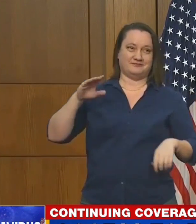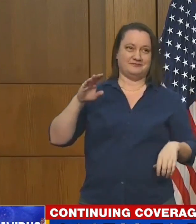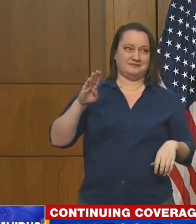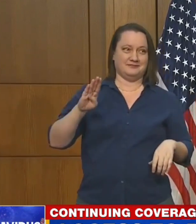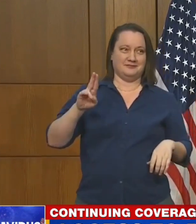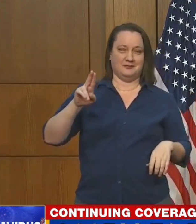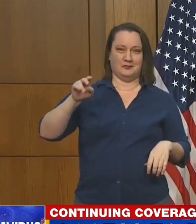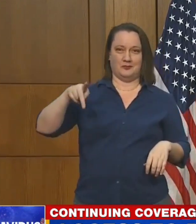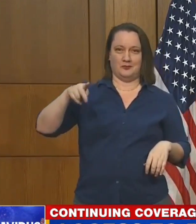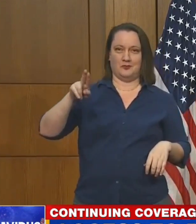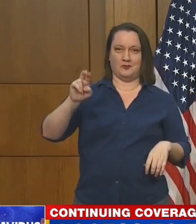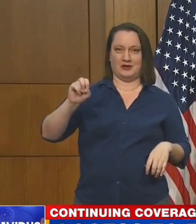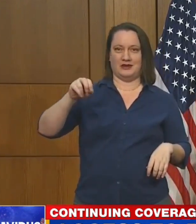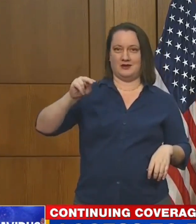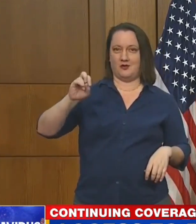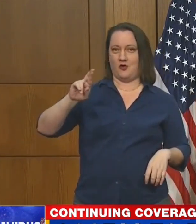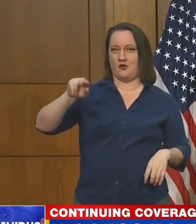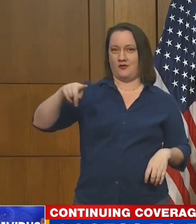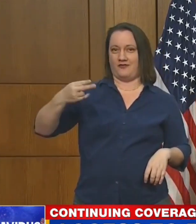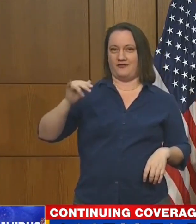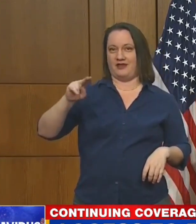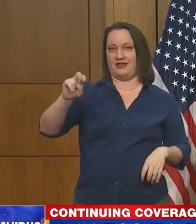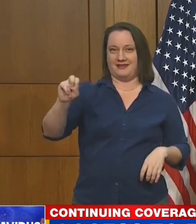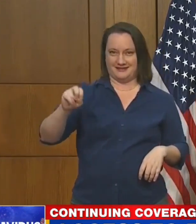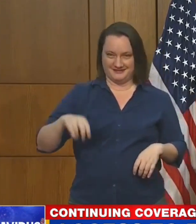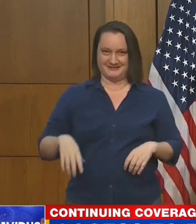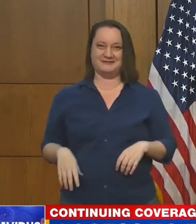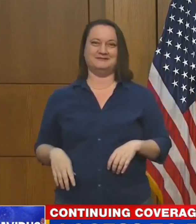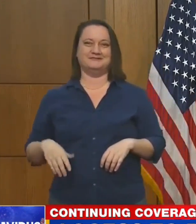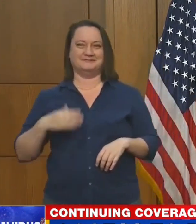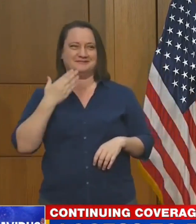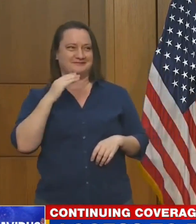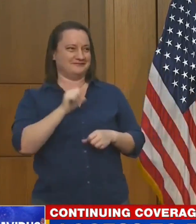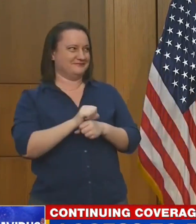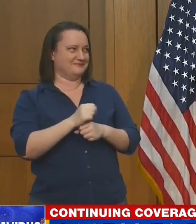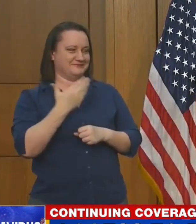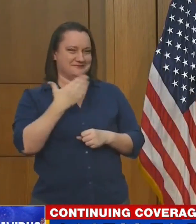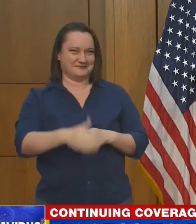PRESCRIBE GROUP VIEW PROFILE HE- THIS CAN BE HARMFUL. DO YOU